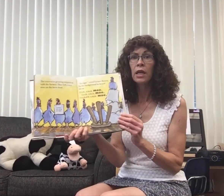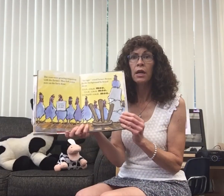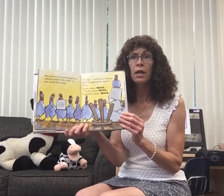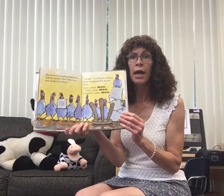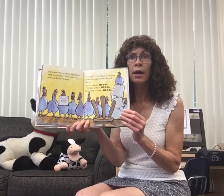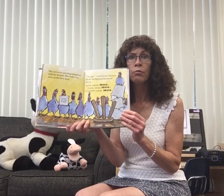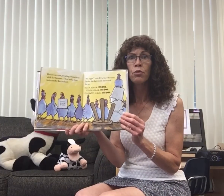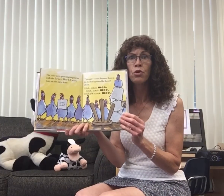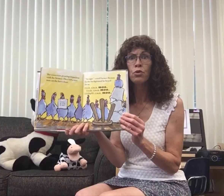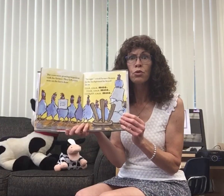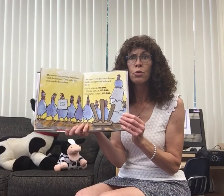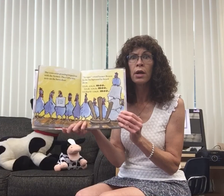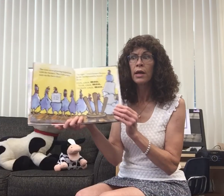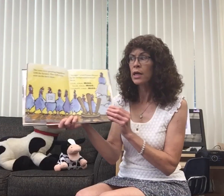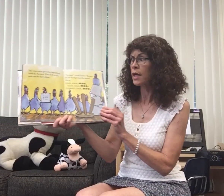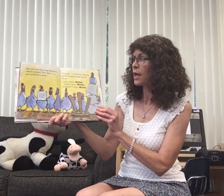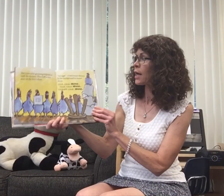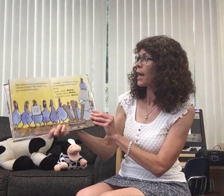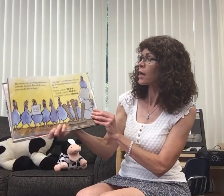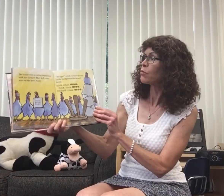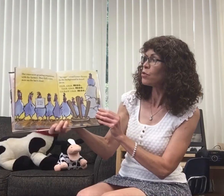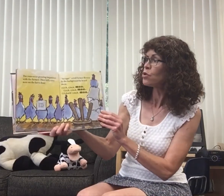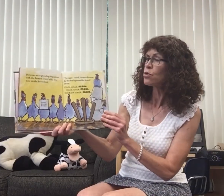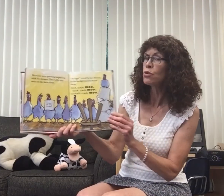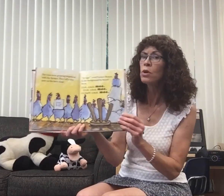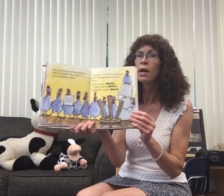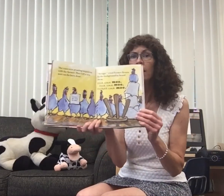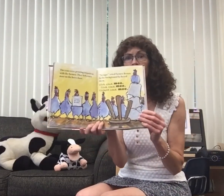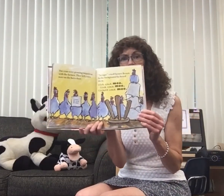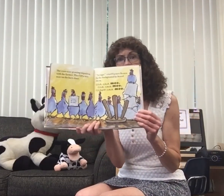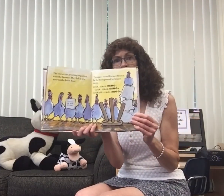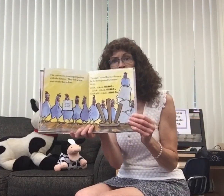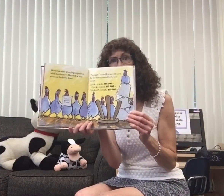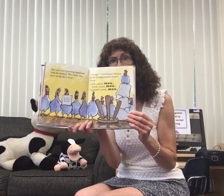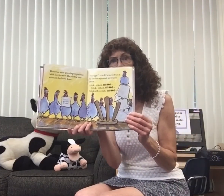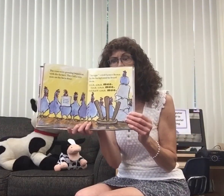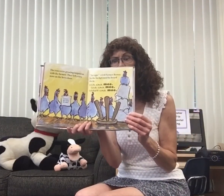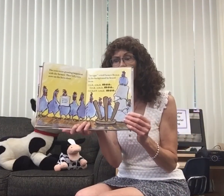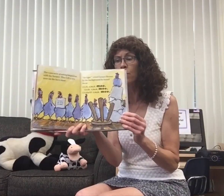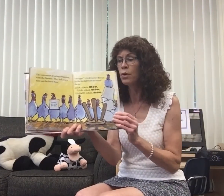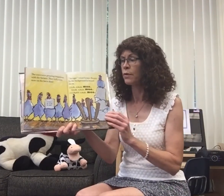"Click, clack, moo, click, clack, moo, clickity, clack, moo."